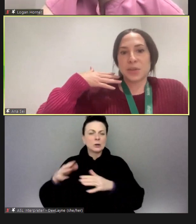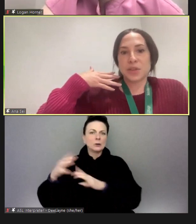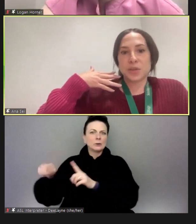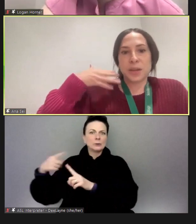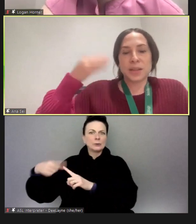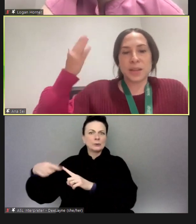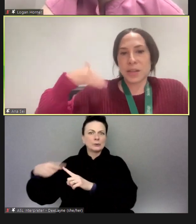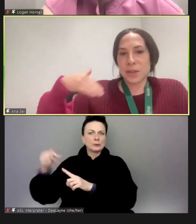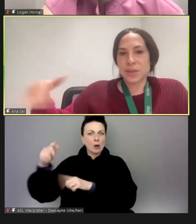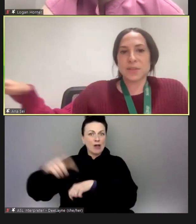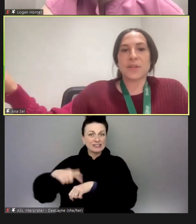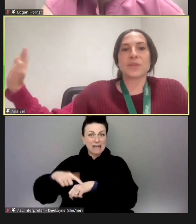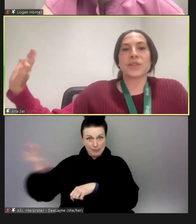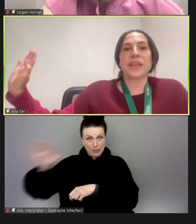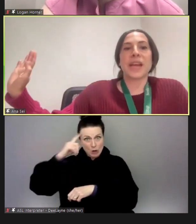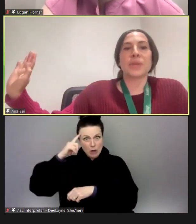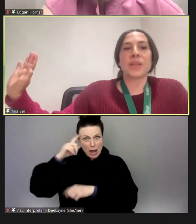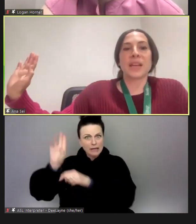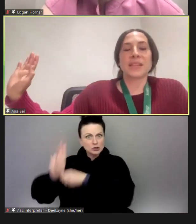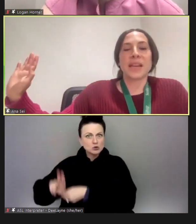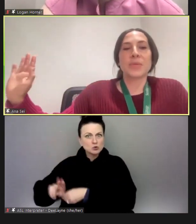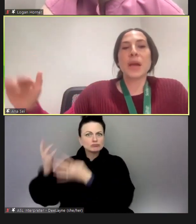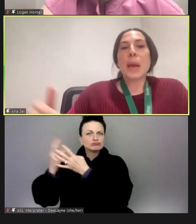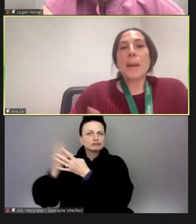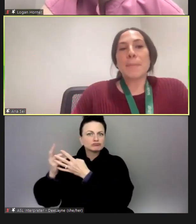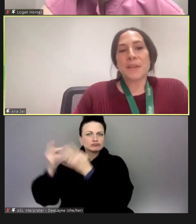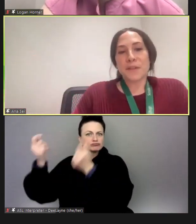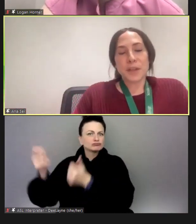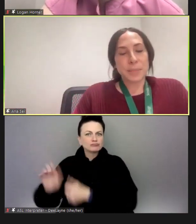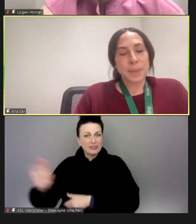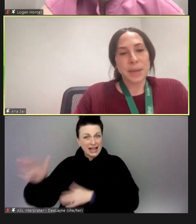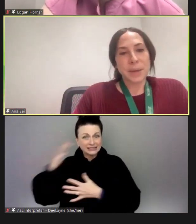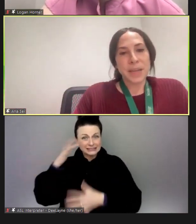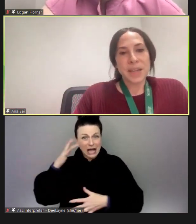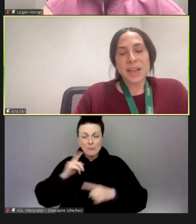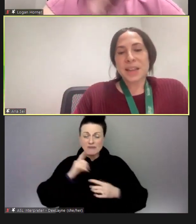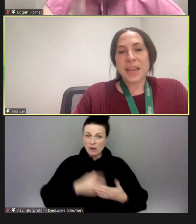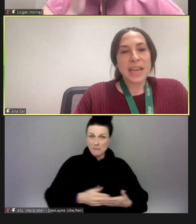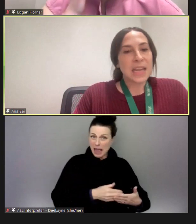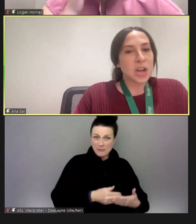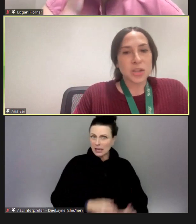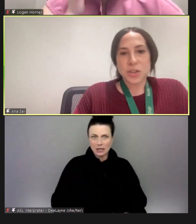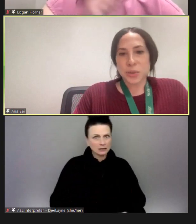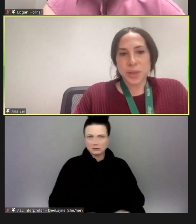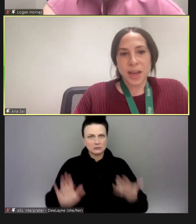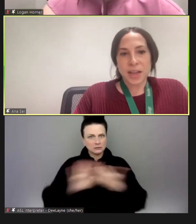to it they're used to filtering out that